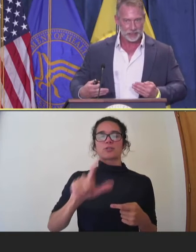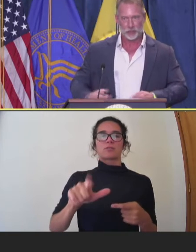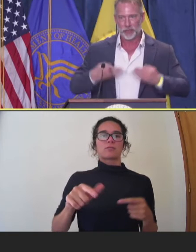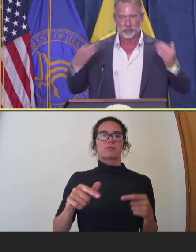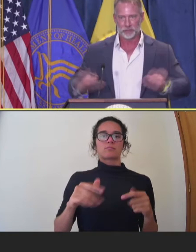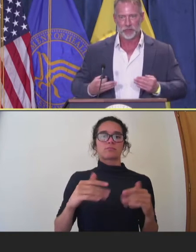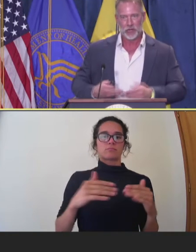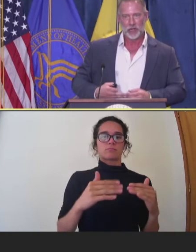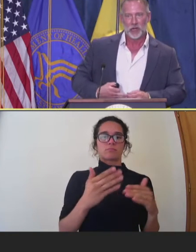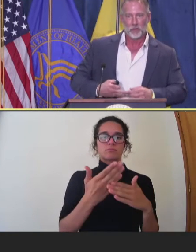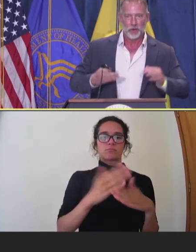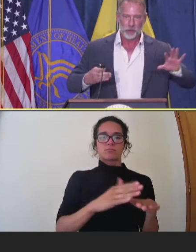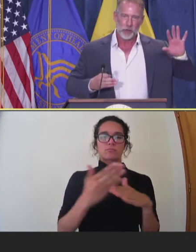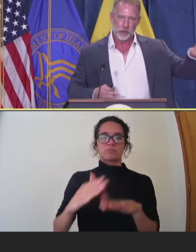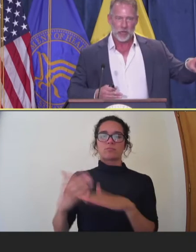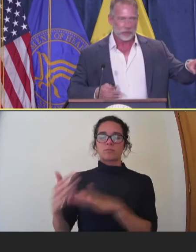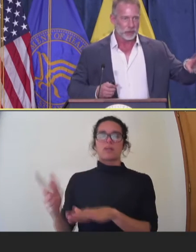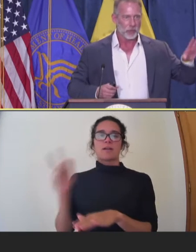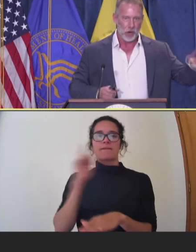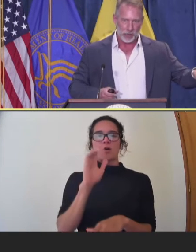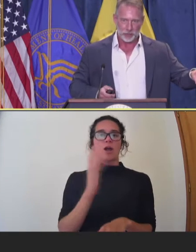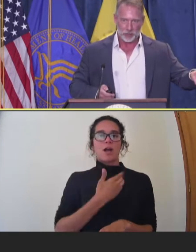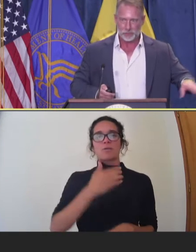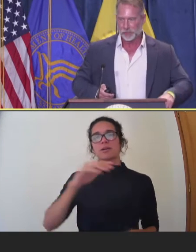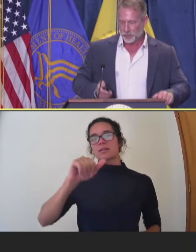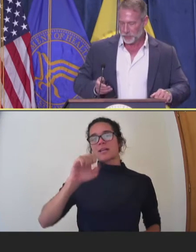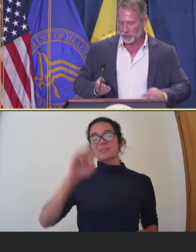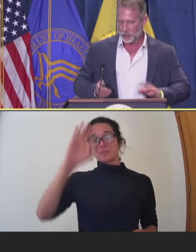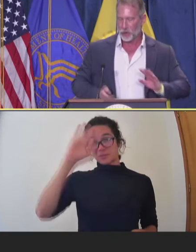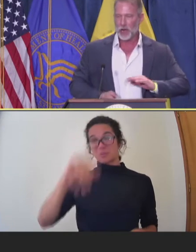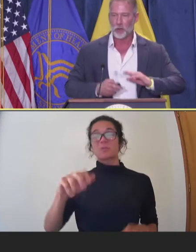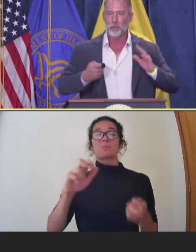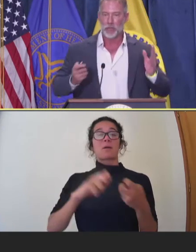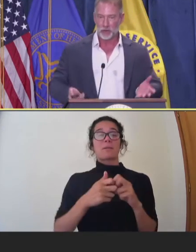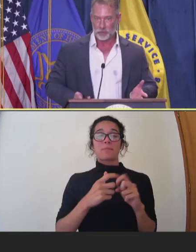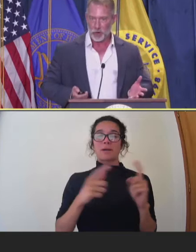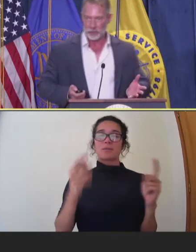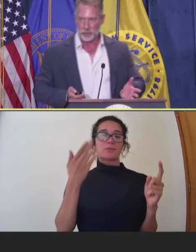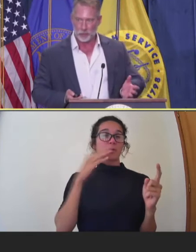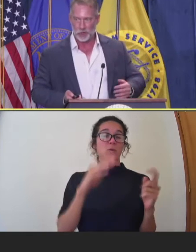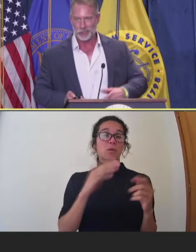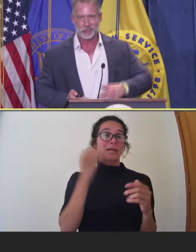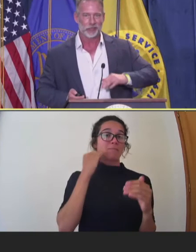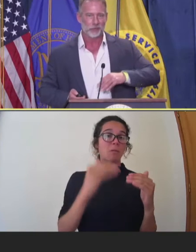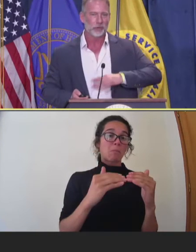So, we didn't -- we knew that was a problem but we didn't know how big of a problem it was. You know,